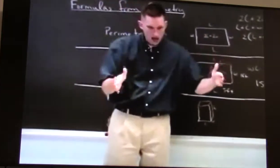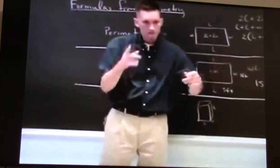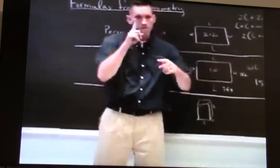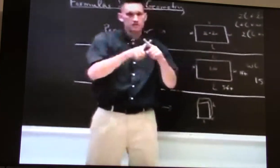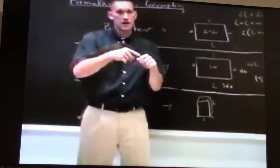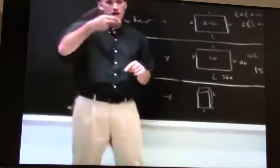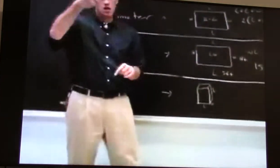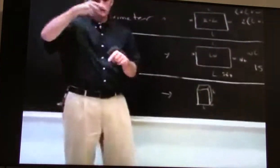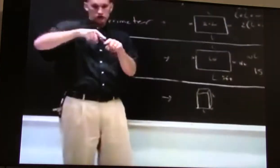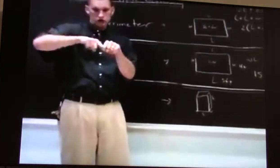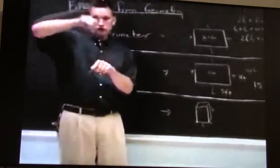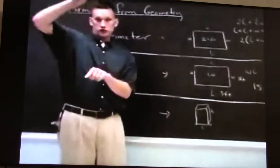it squared.